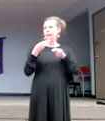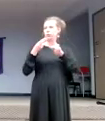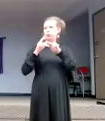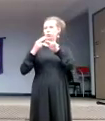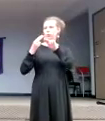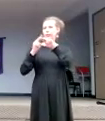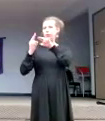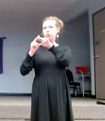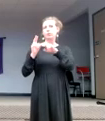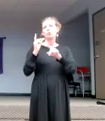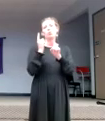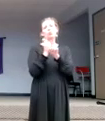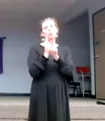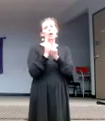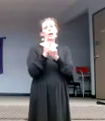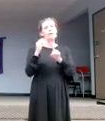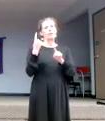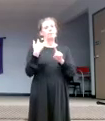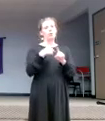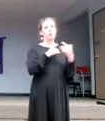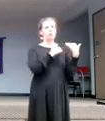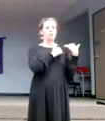to the county. That's not something we would be responsible for, but I don't know the answer